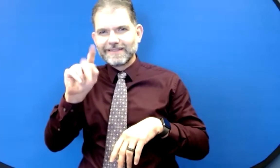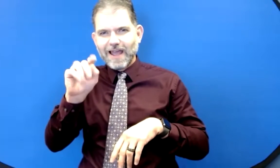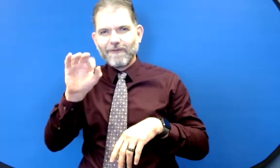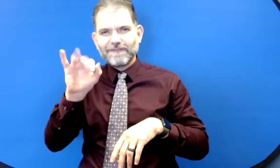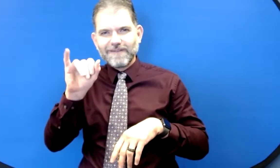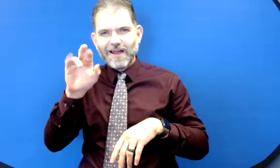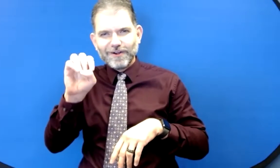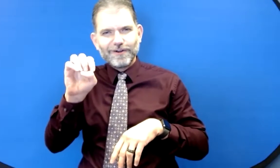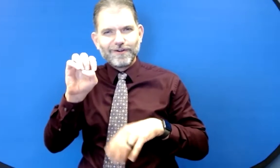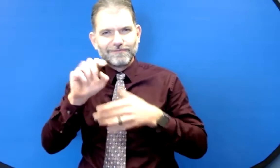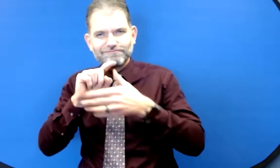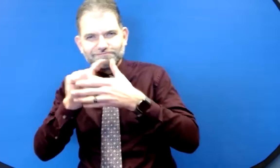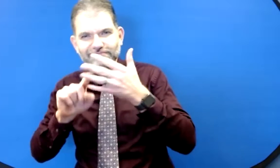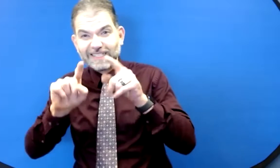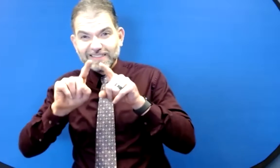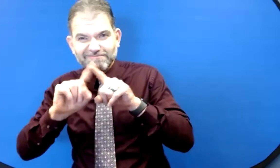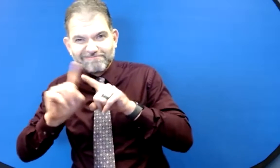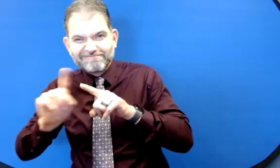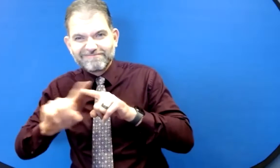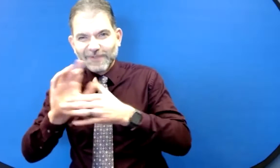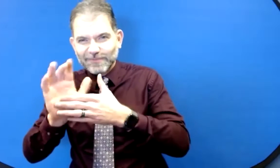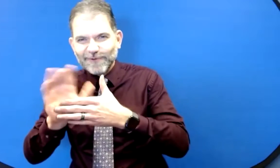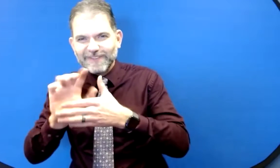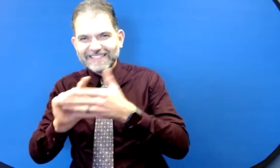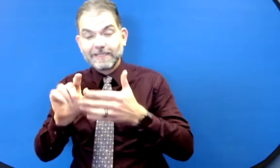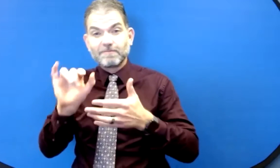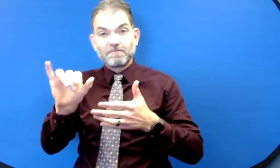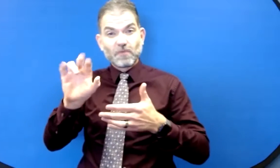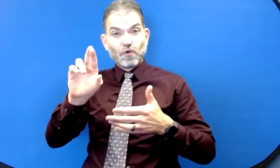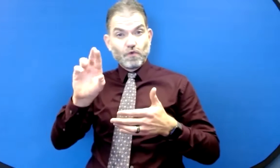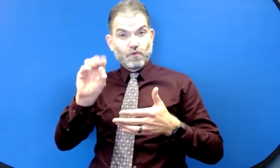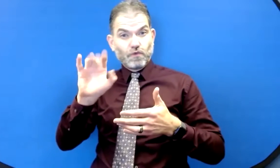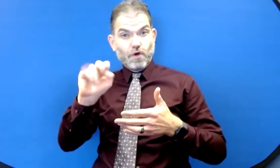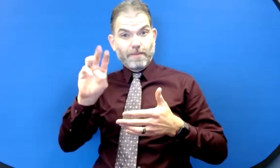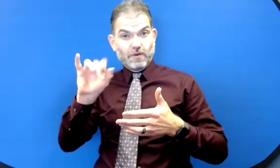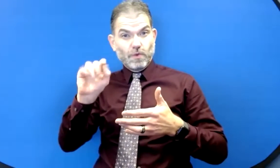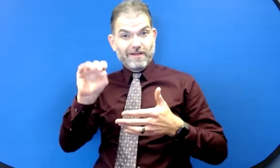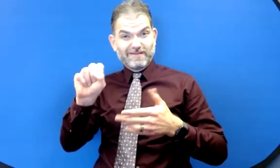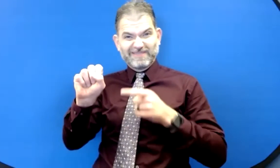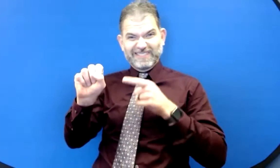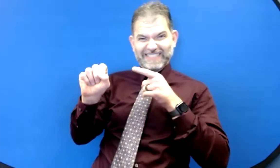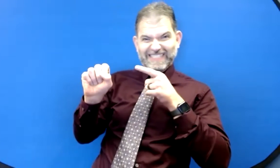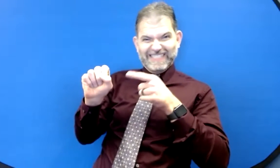ASL Interpreter: Mrs. Doubtfire was one of his movies. ASL Interpreter: and of course he was an actor in so many different types of movies.